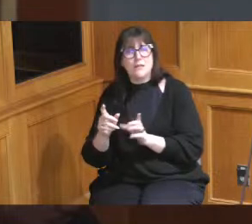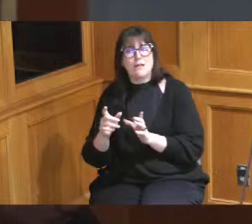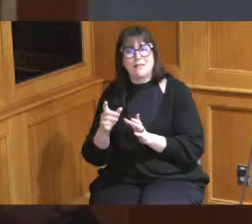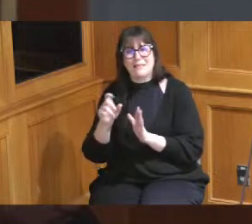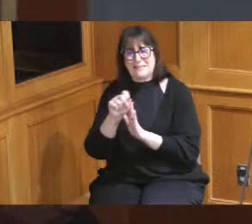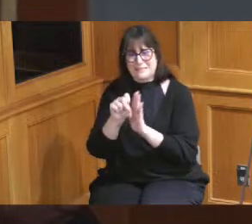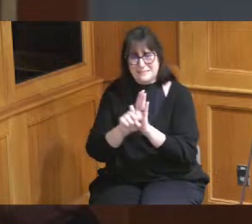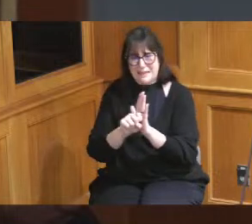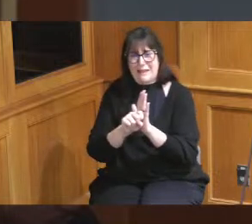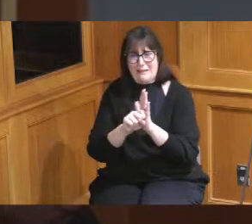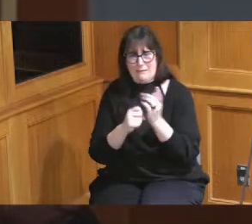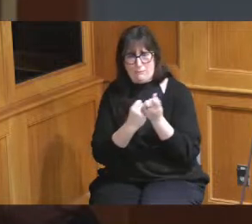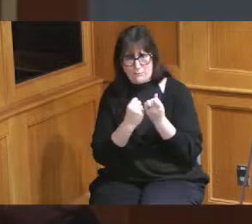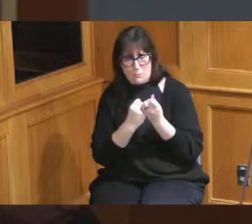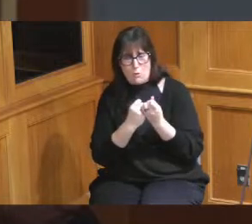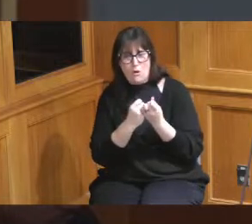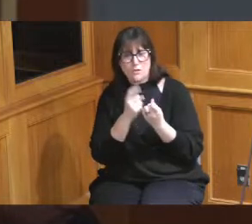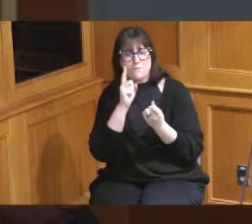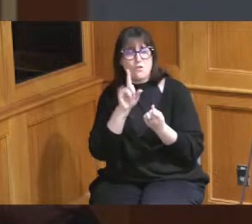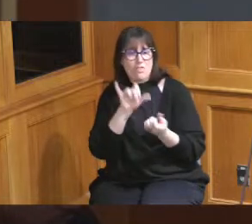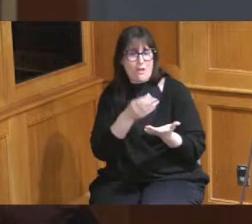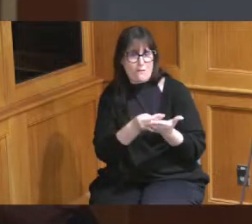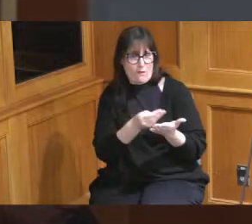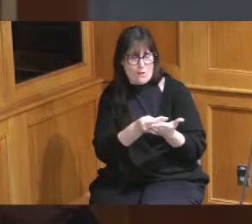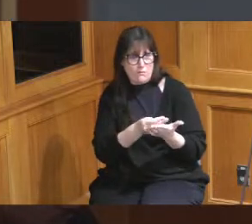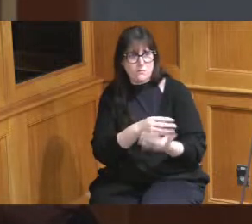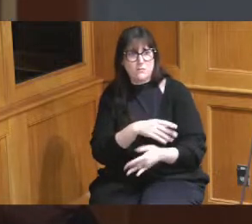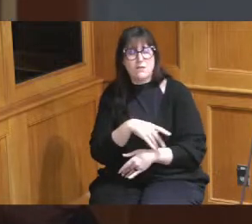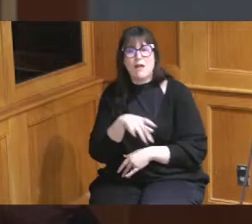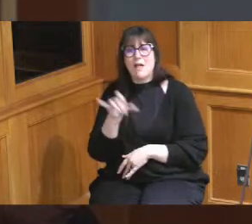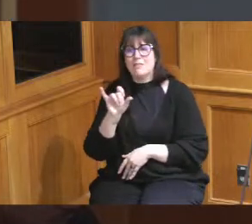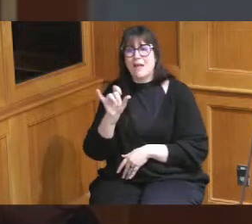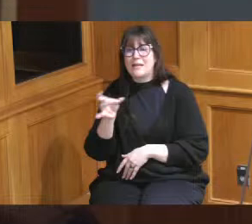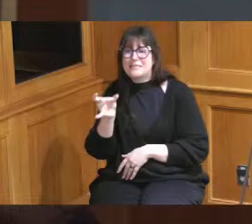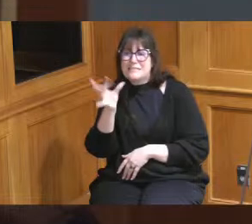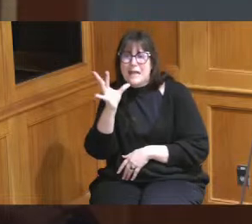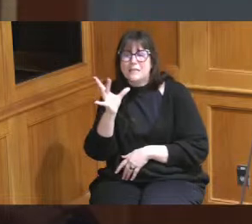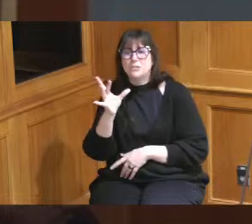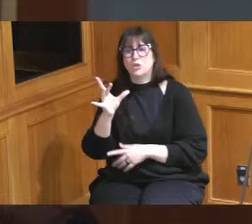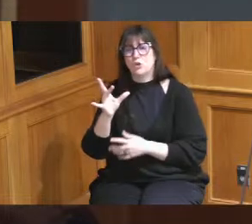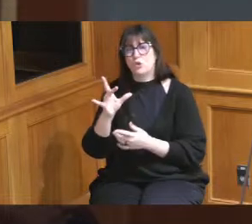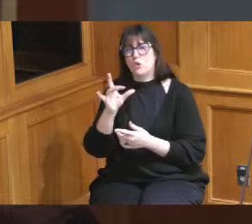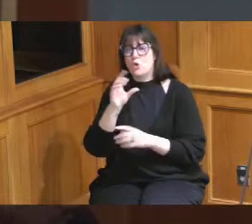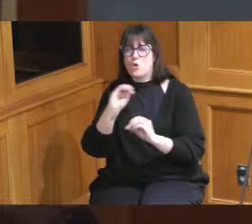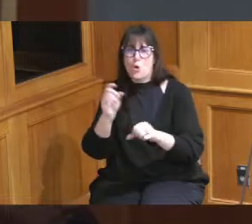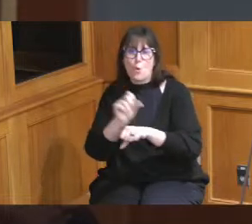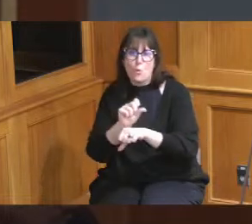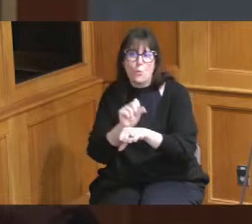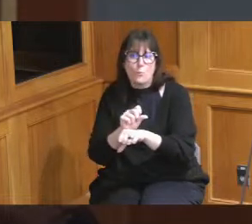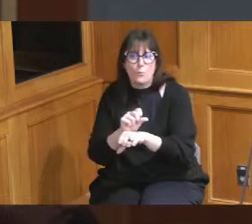so that they can get more funds out so for example disaster Unemployment uh compensation or expanded